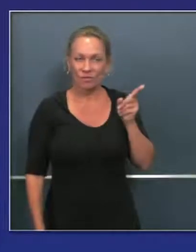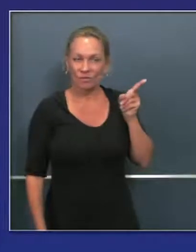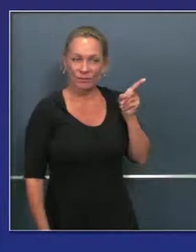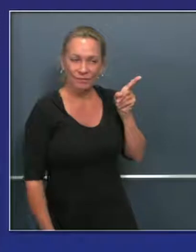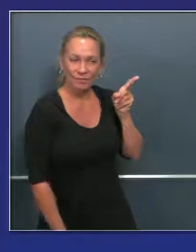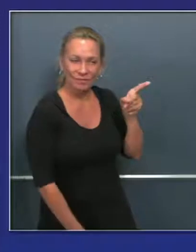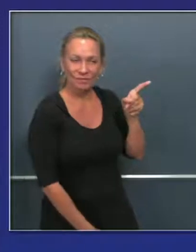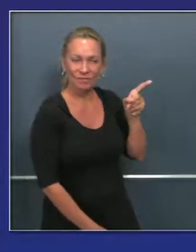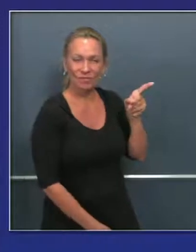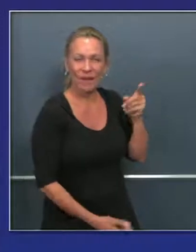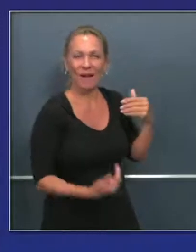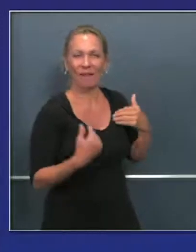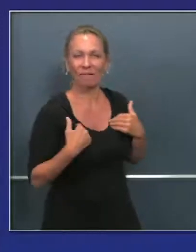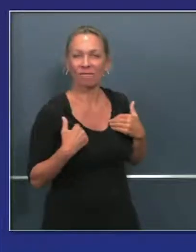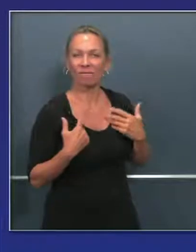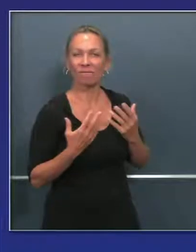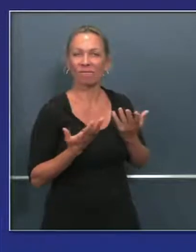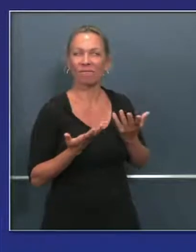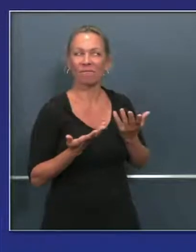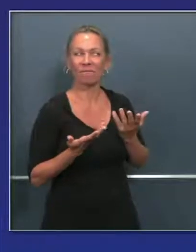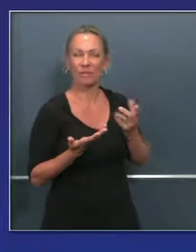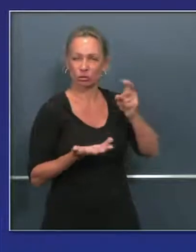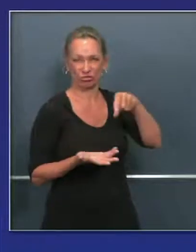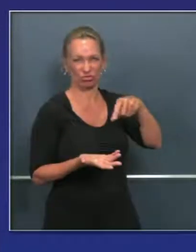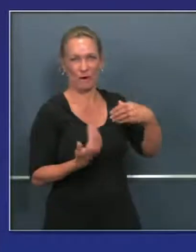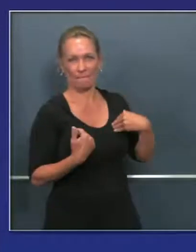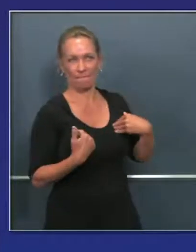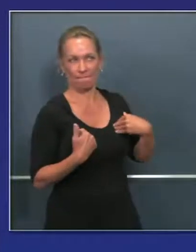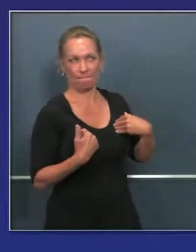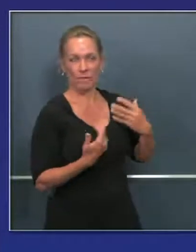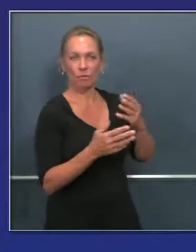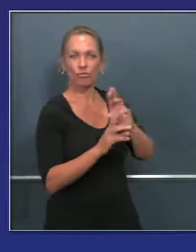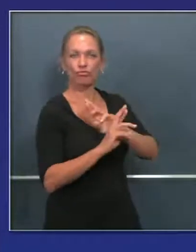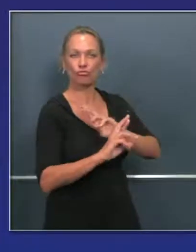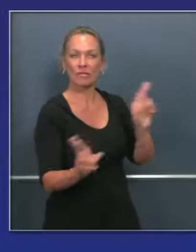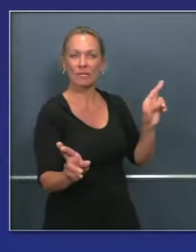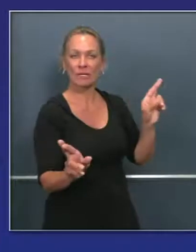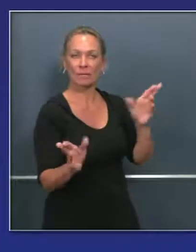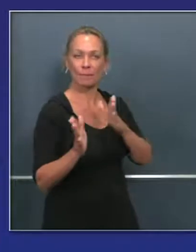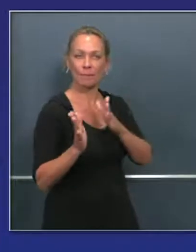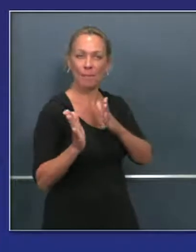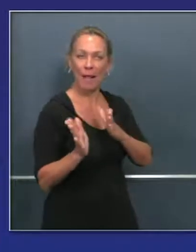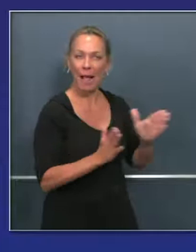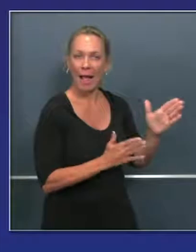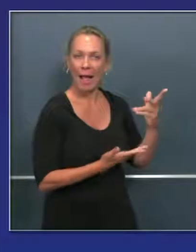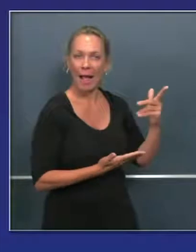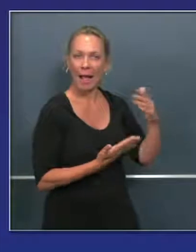time obviously across the state we have seen an increasing number of cases and we expect that at